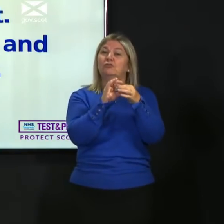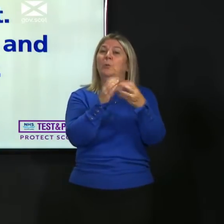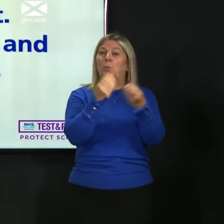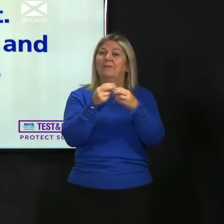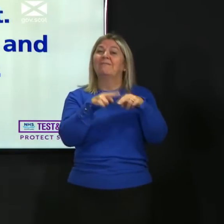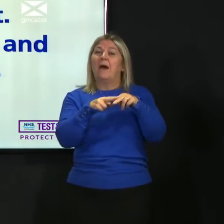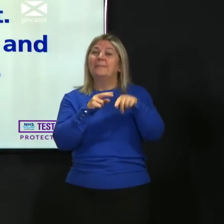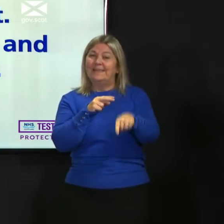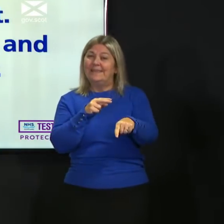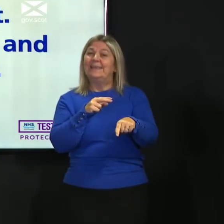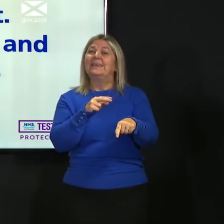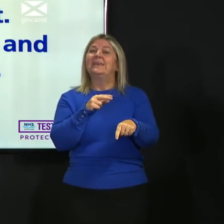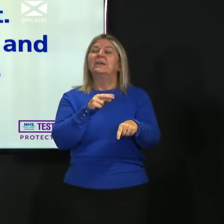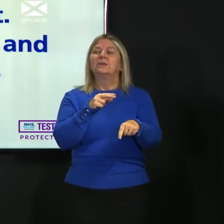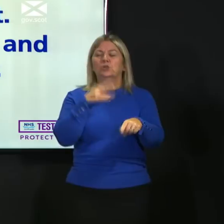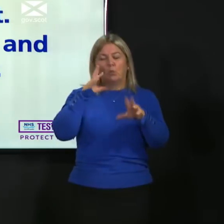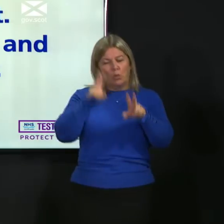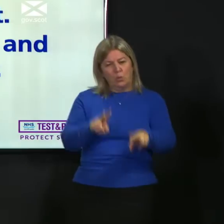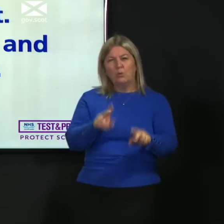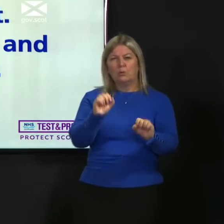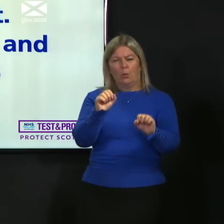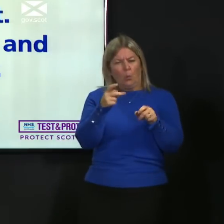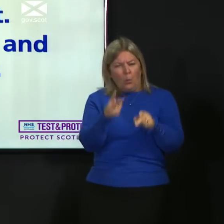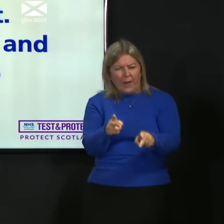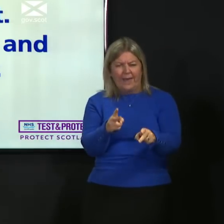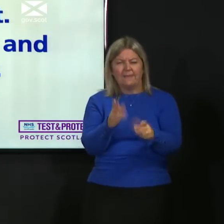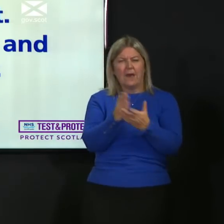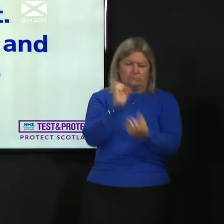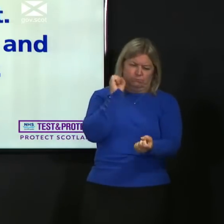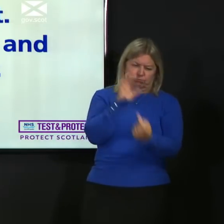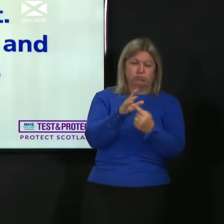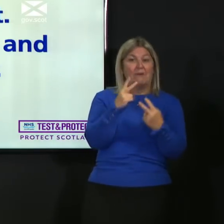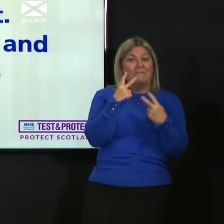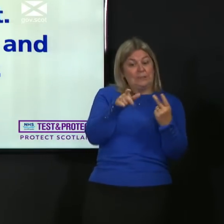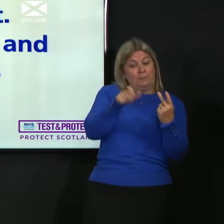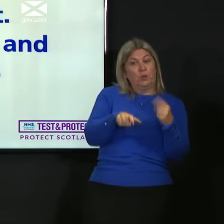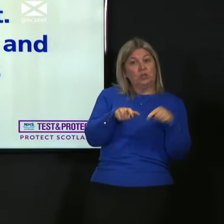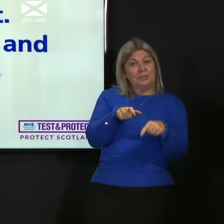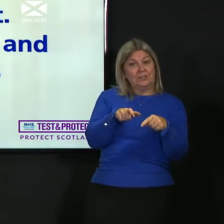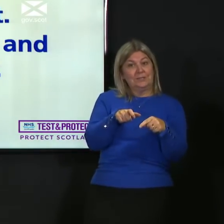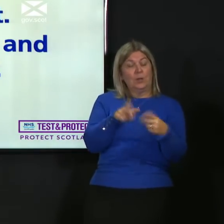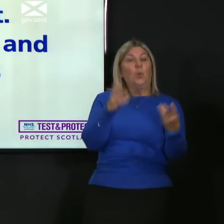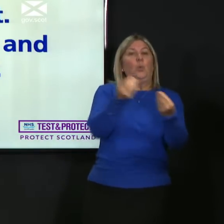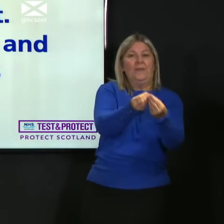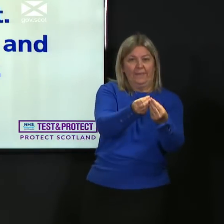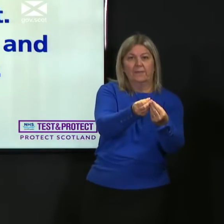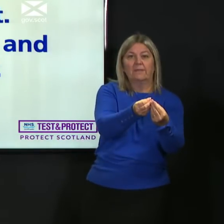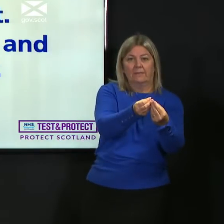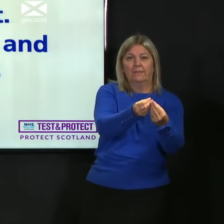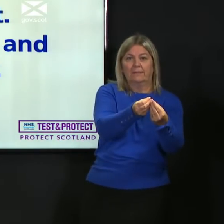about how we support that essential visitor to be with their loved one within care homes. And that